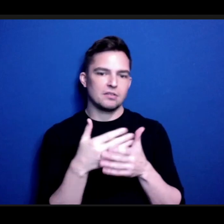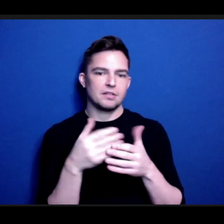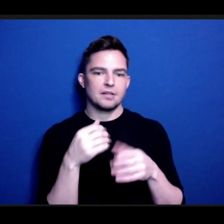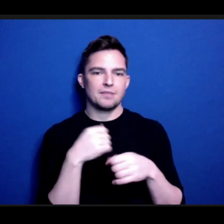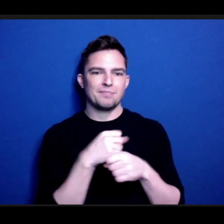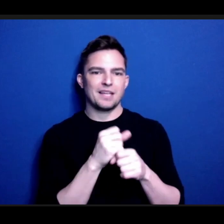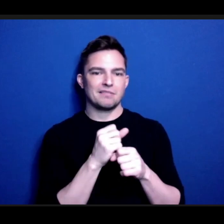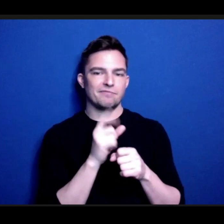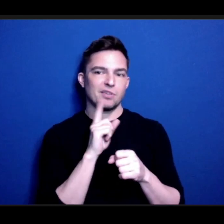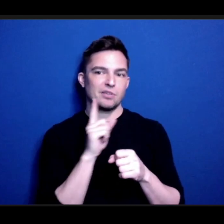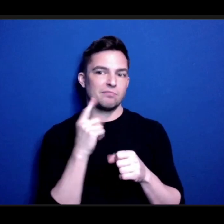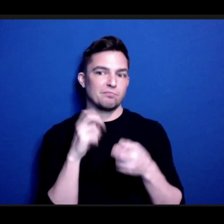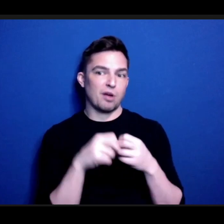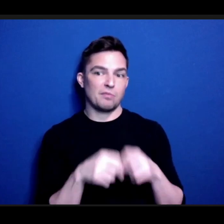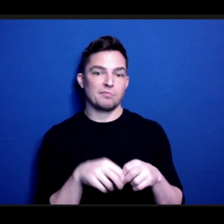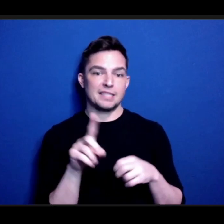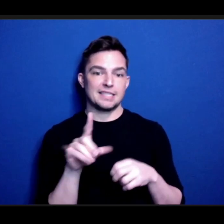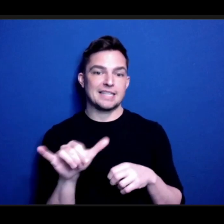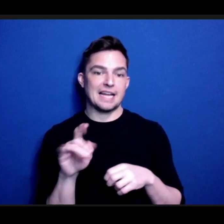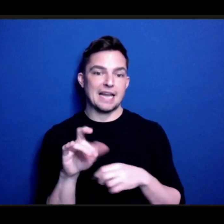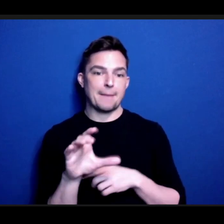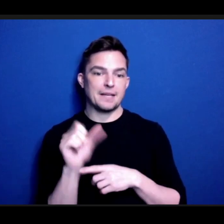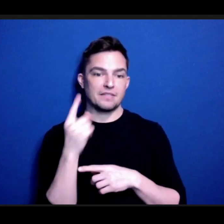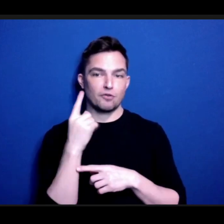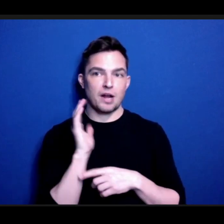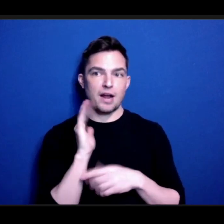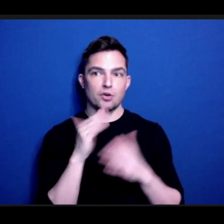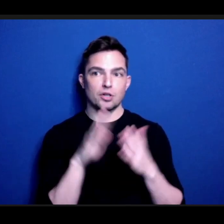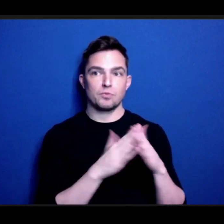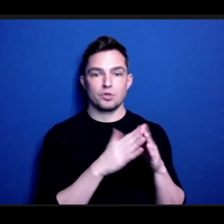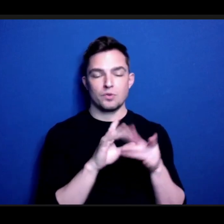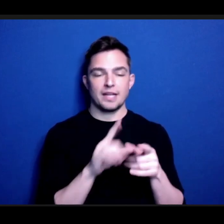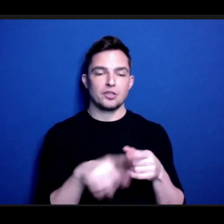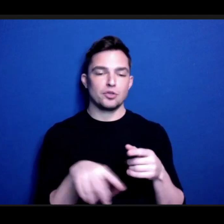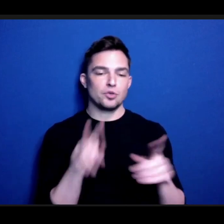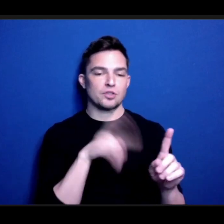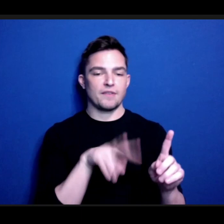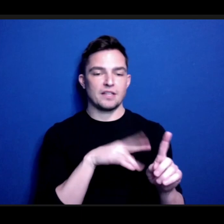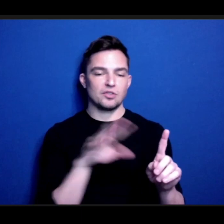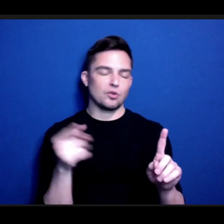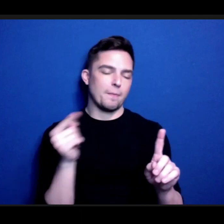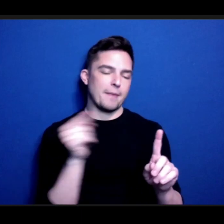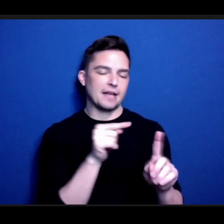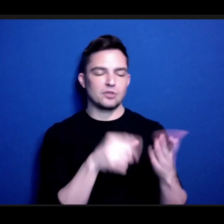dynamics for our communities in terms of surveillance. So going back to the manual on digitising